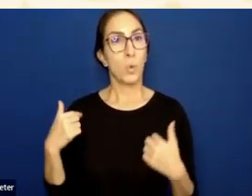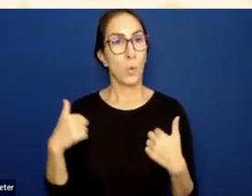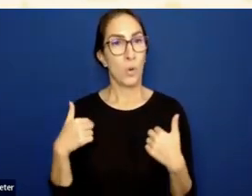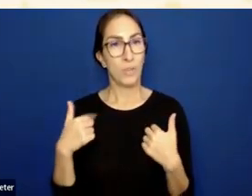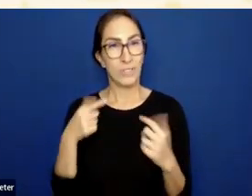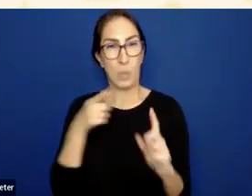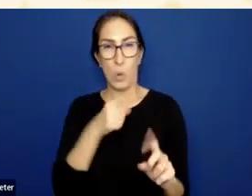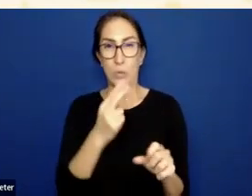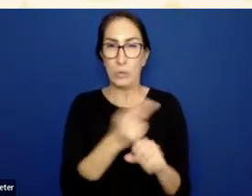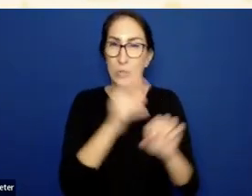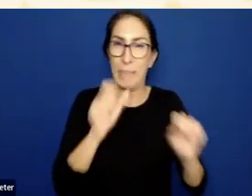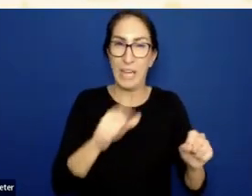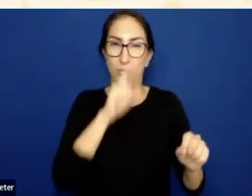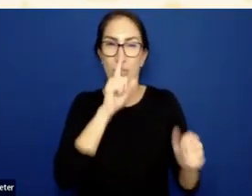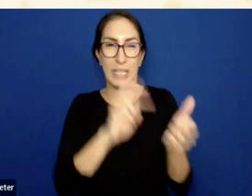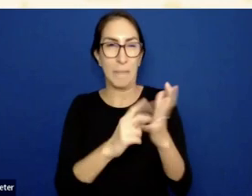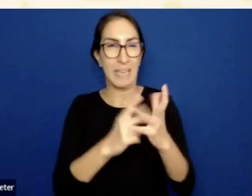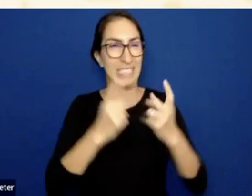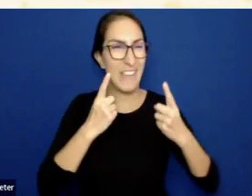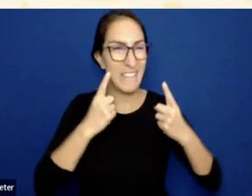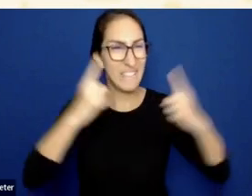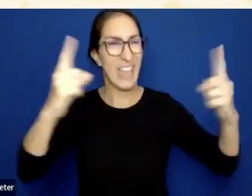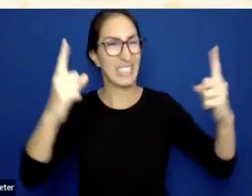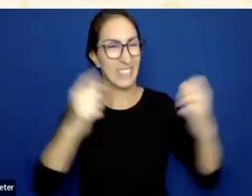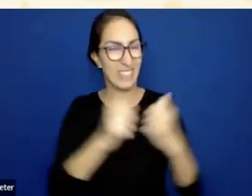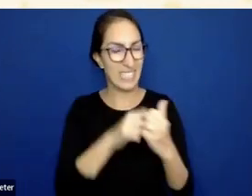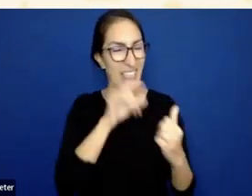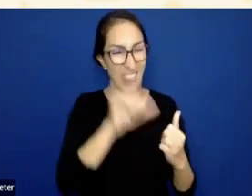We are talking about how the product is created in the way